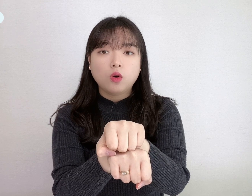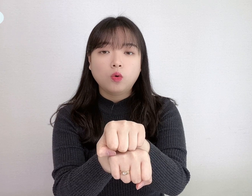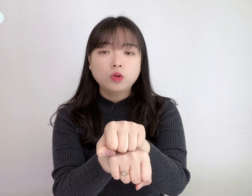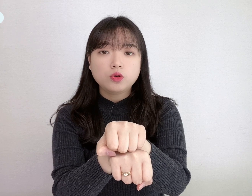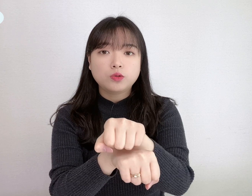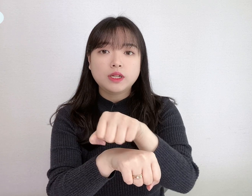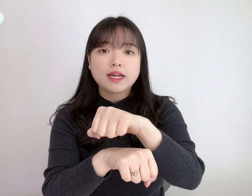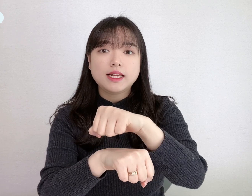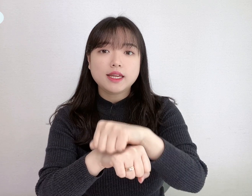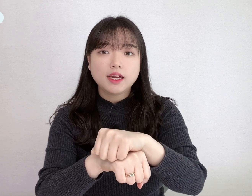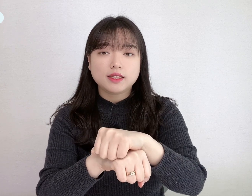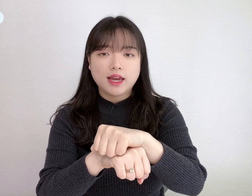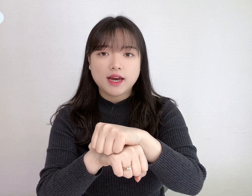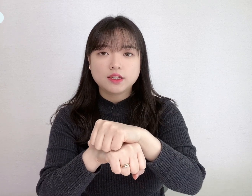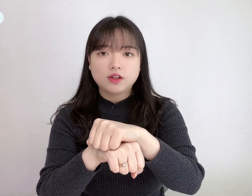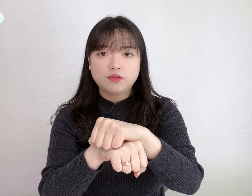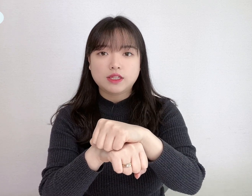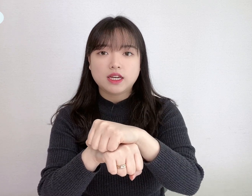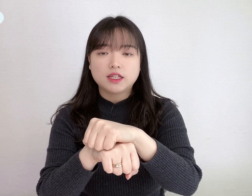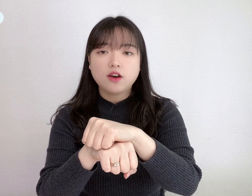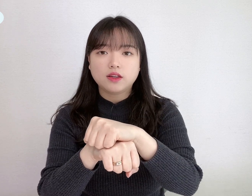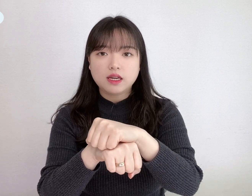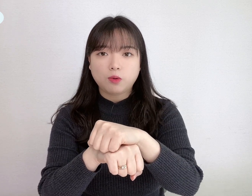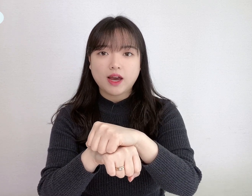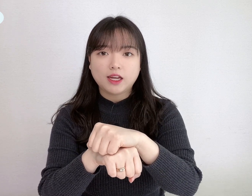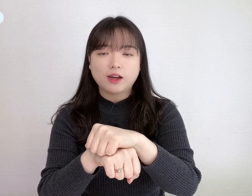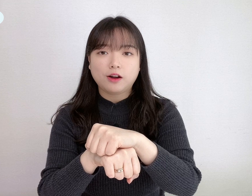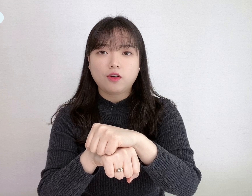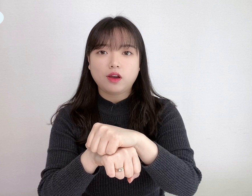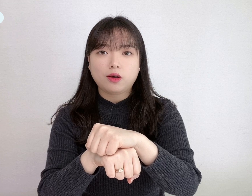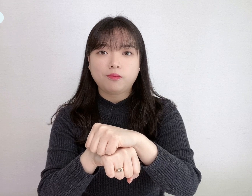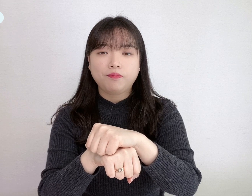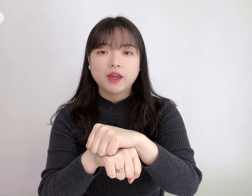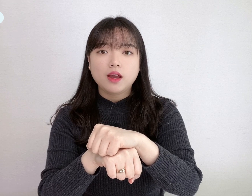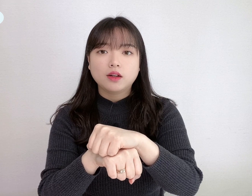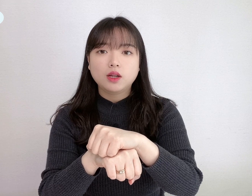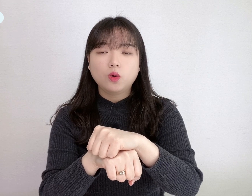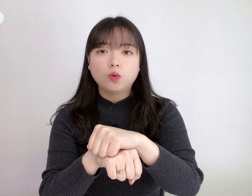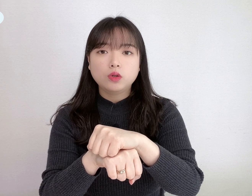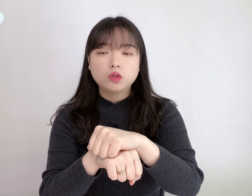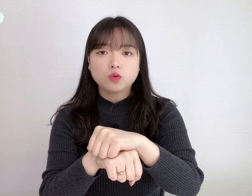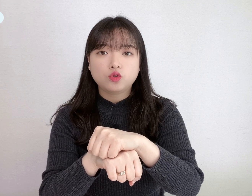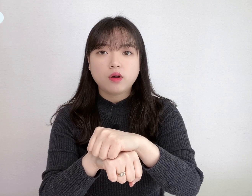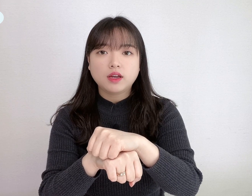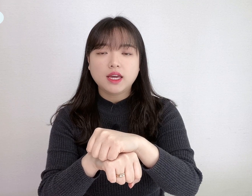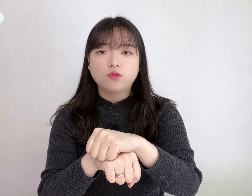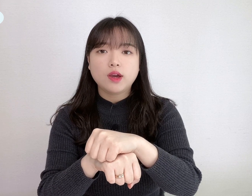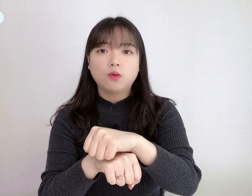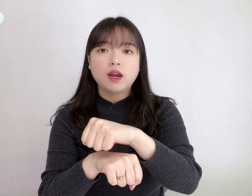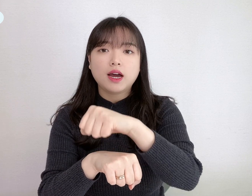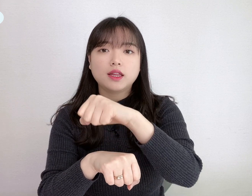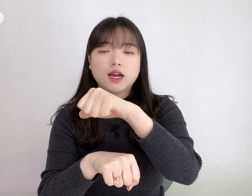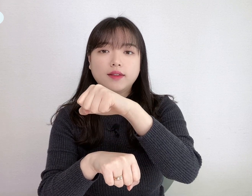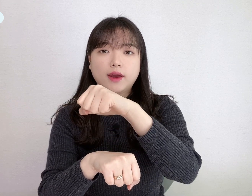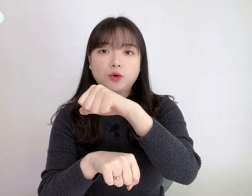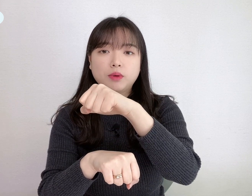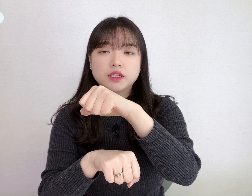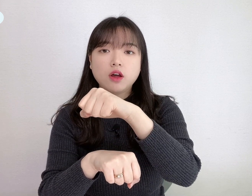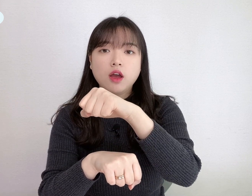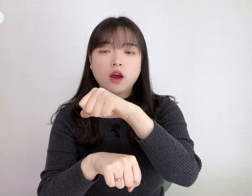but the right hand will be in this shape with a slightly diagonal position. Then the right fist goes up and down,